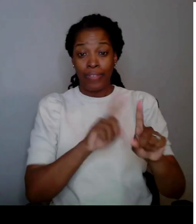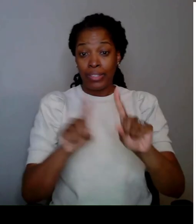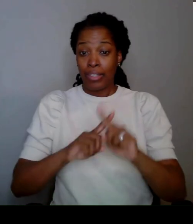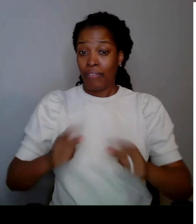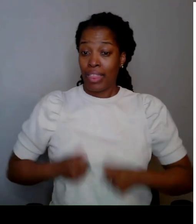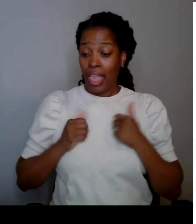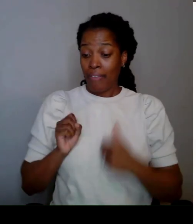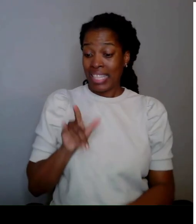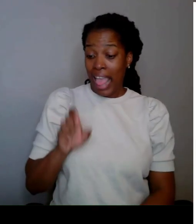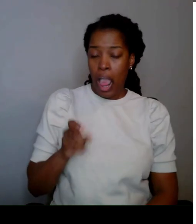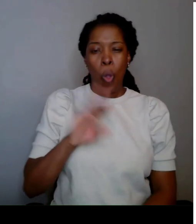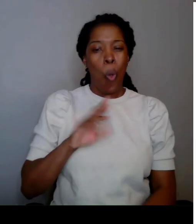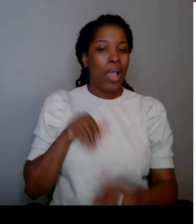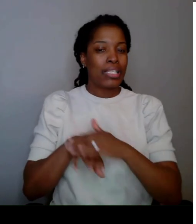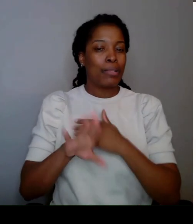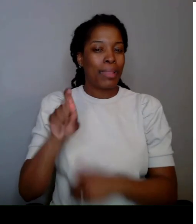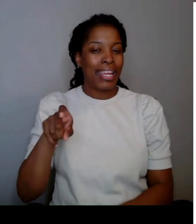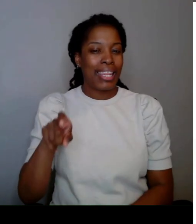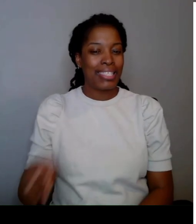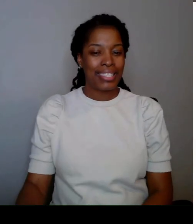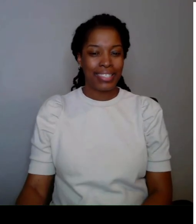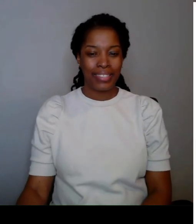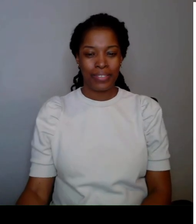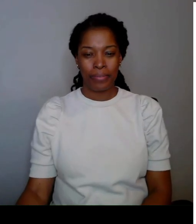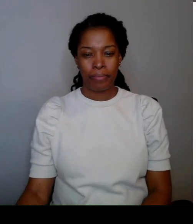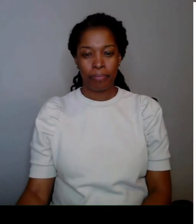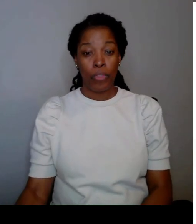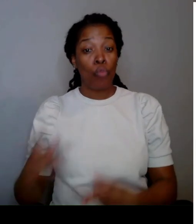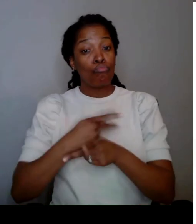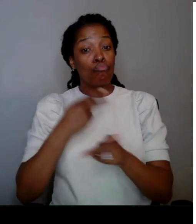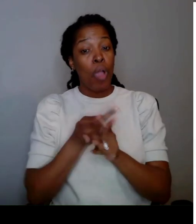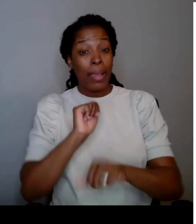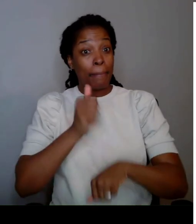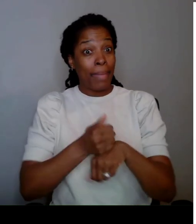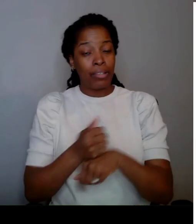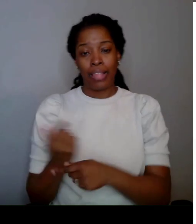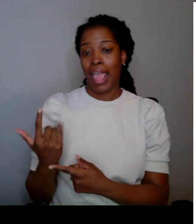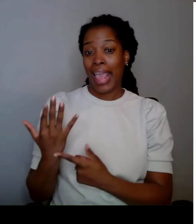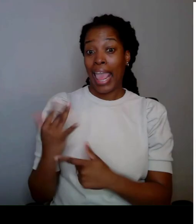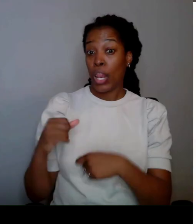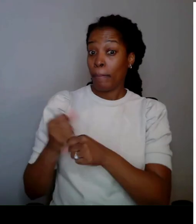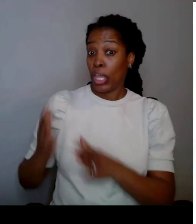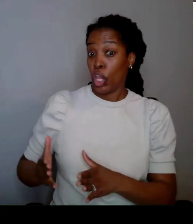Product Base Candle Maker This home based candle business creates small batch eco